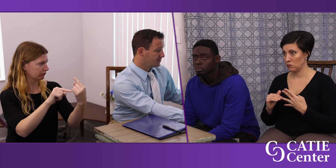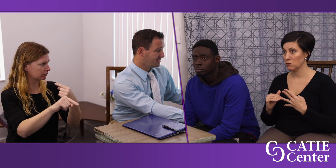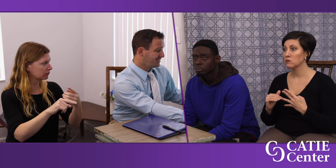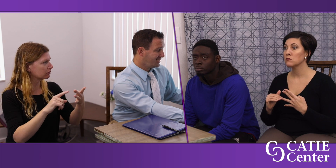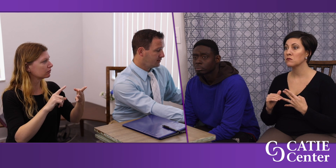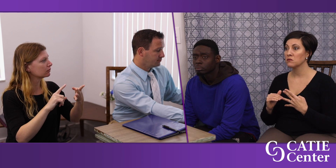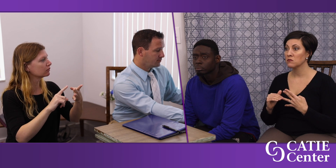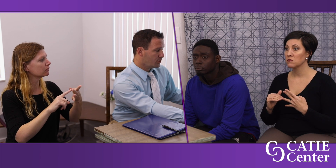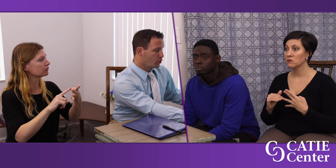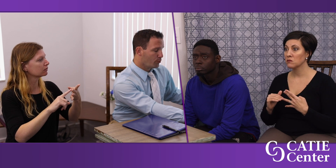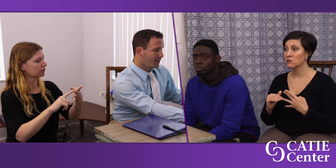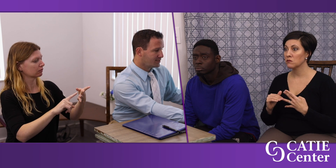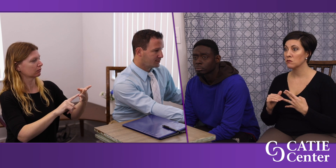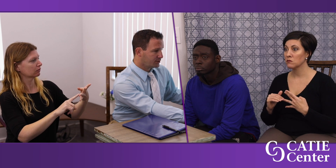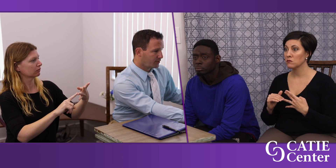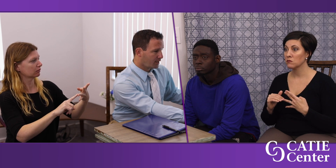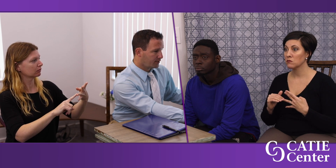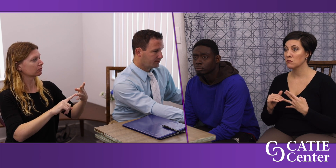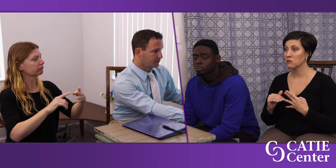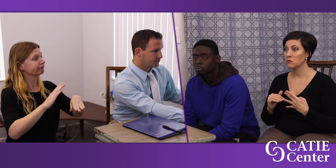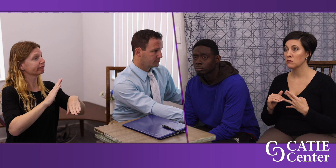C) no passing zone ahead